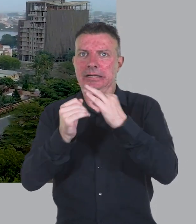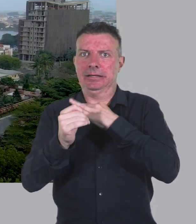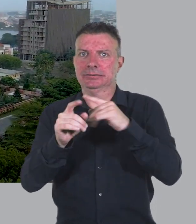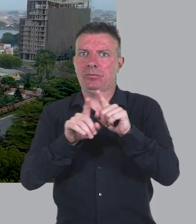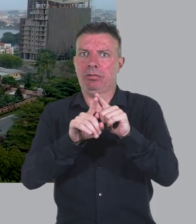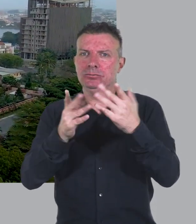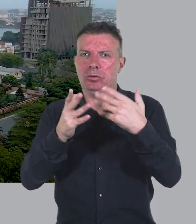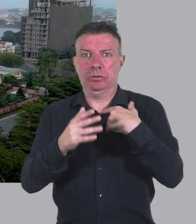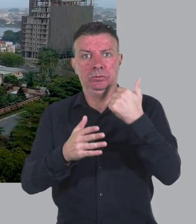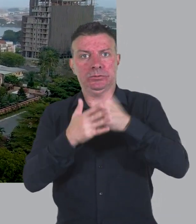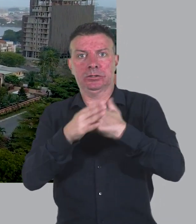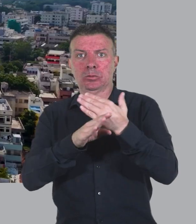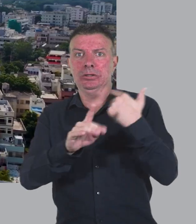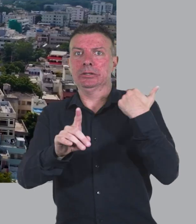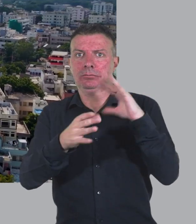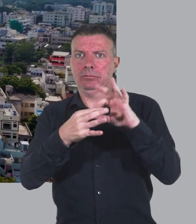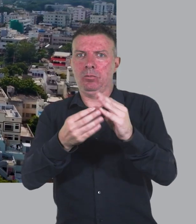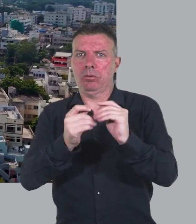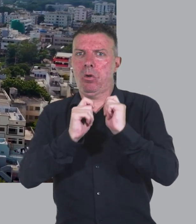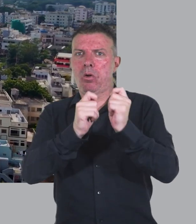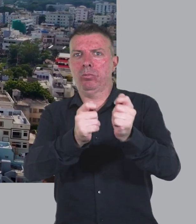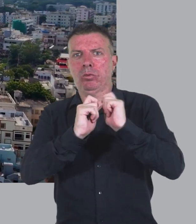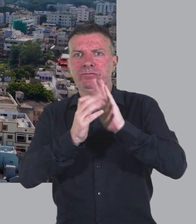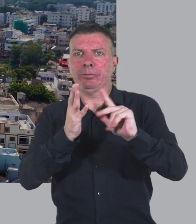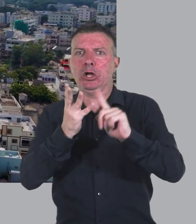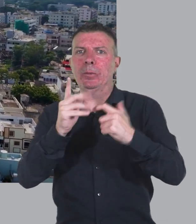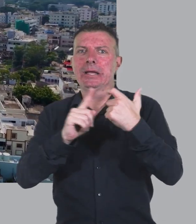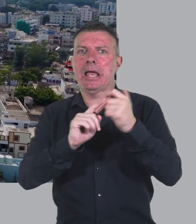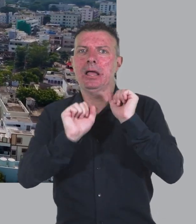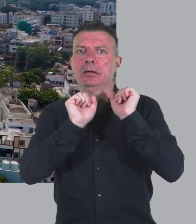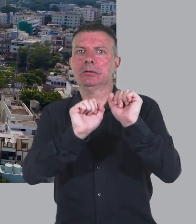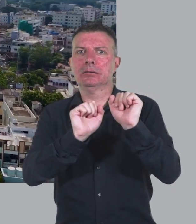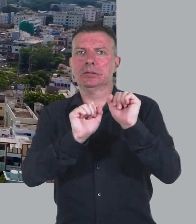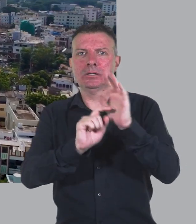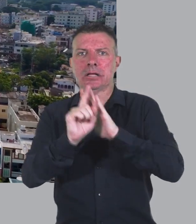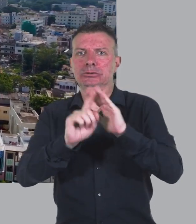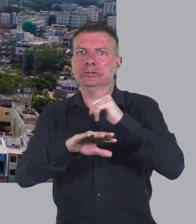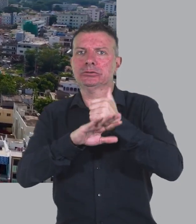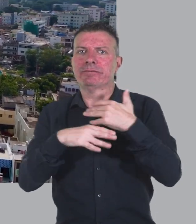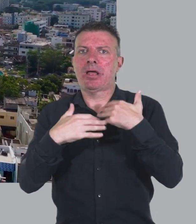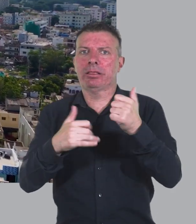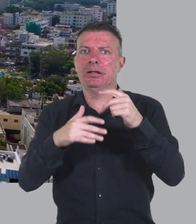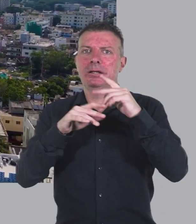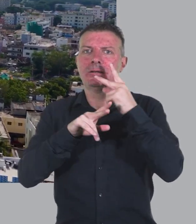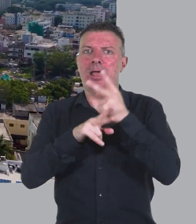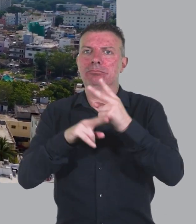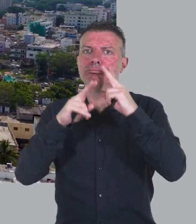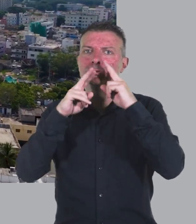When we started our work following an award from the UK's National Institutes of Health and Care Research,